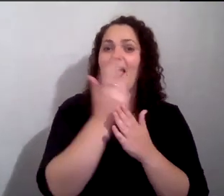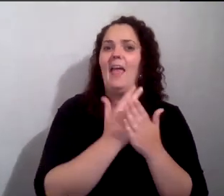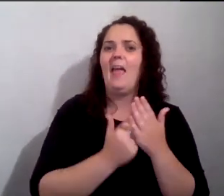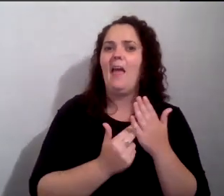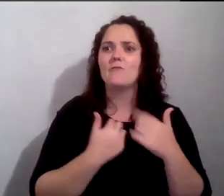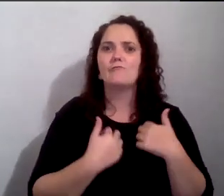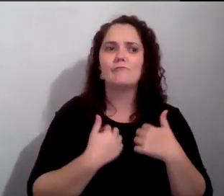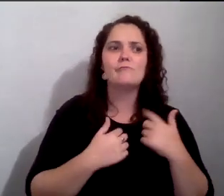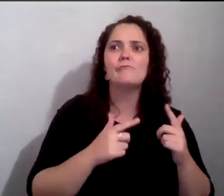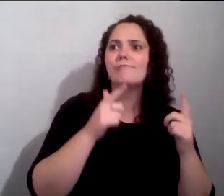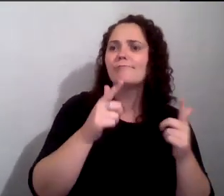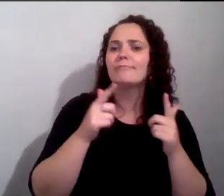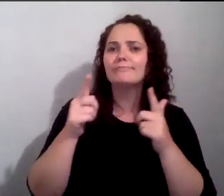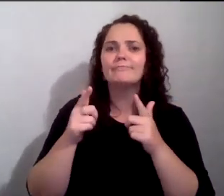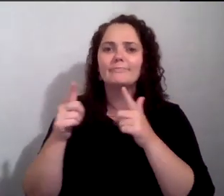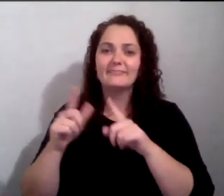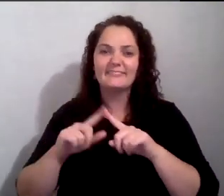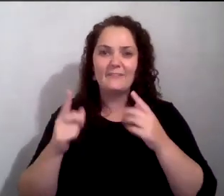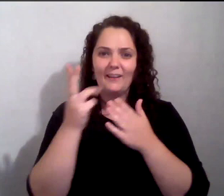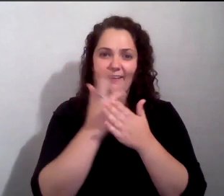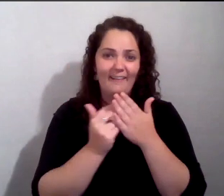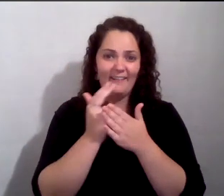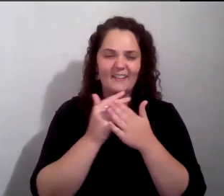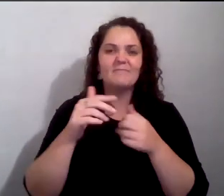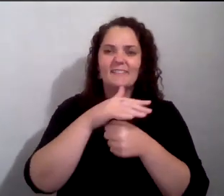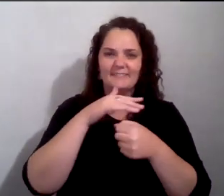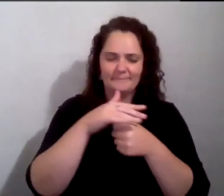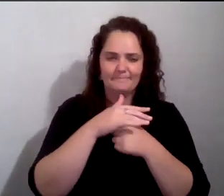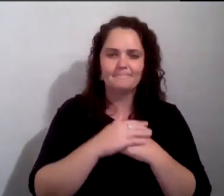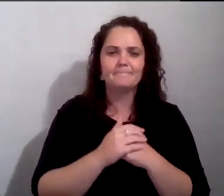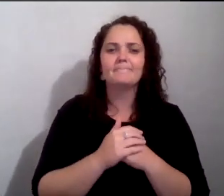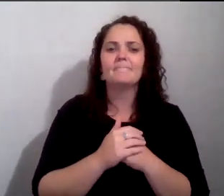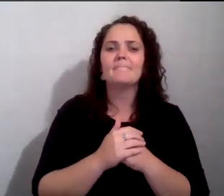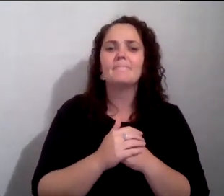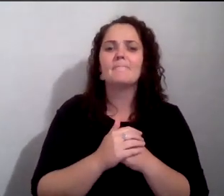of locations at this time. Below that are a couple of works